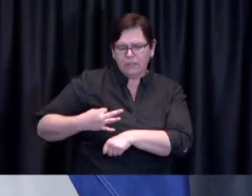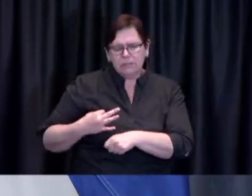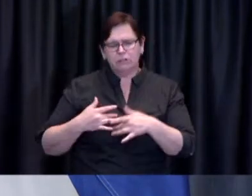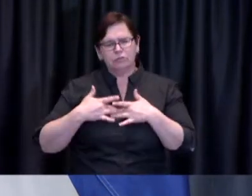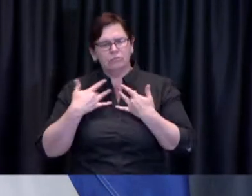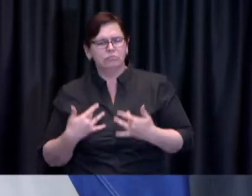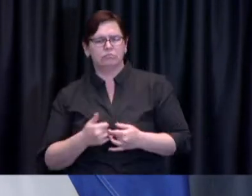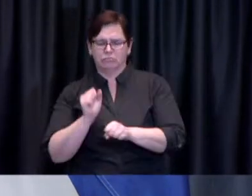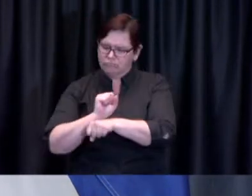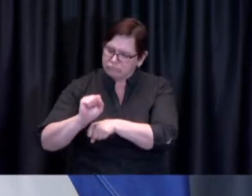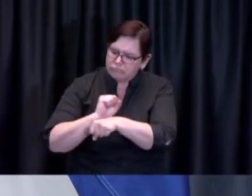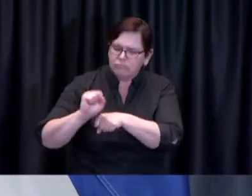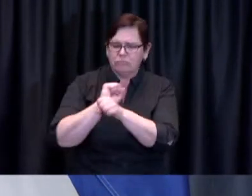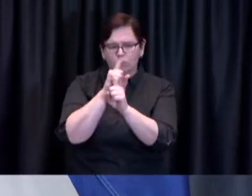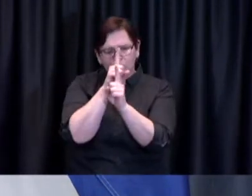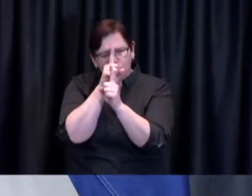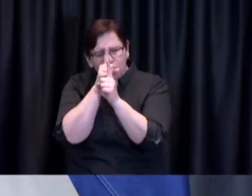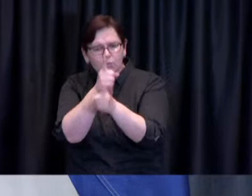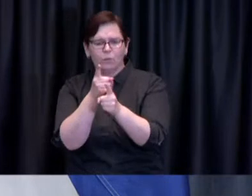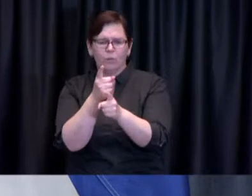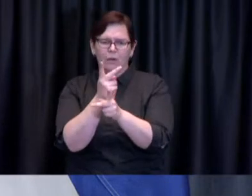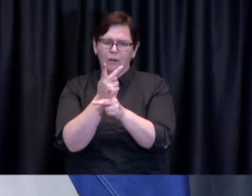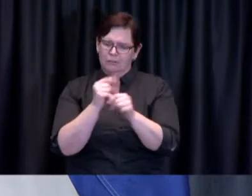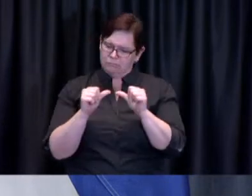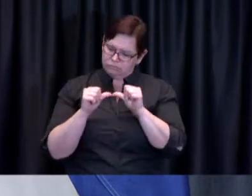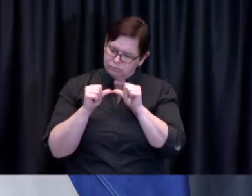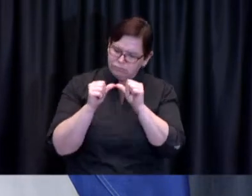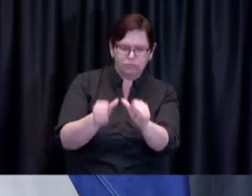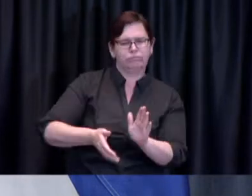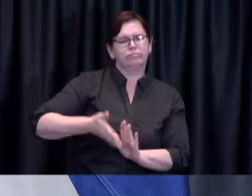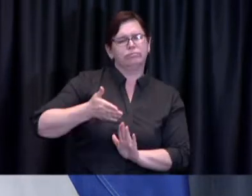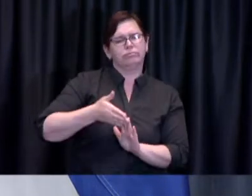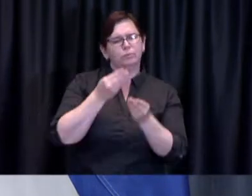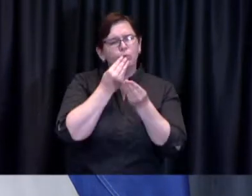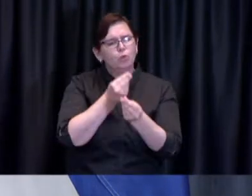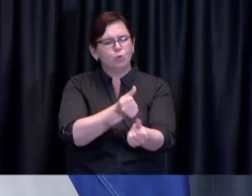make sure these clinics are successful I want to applaud the east Toronto Health partners